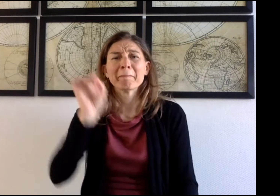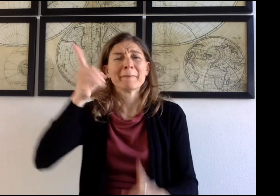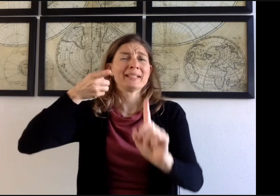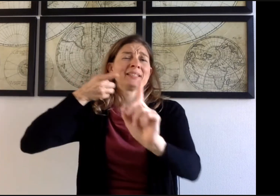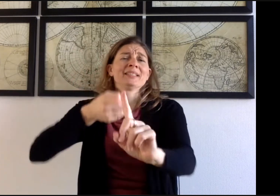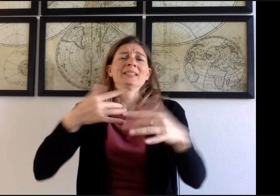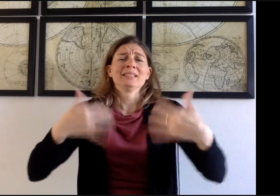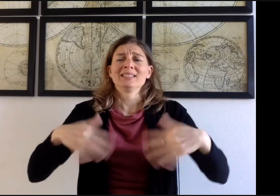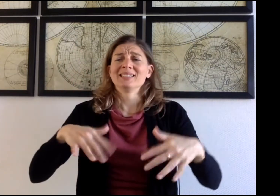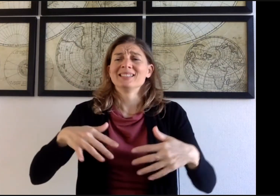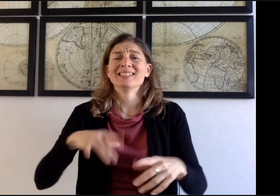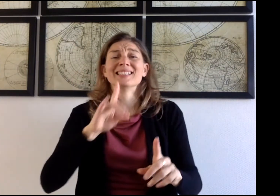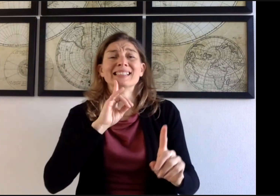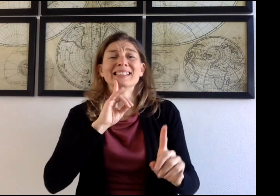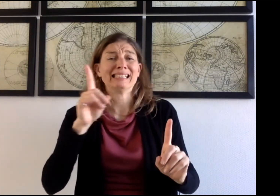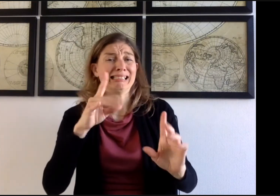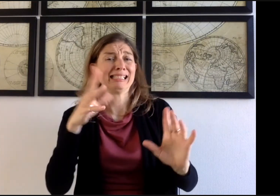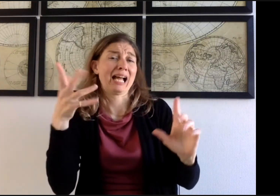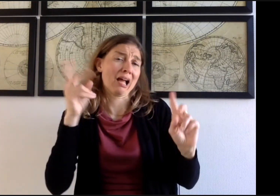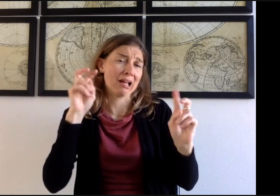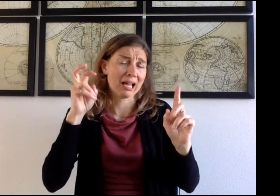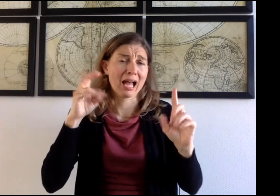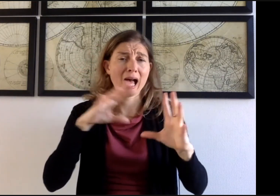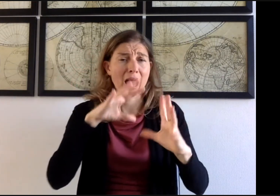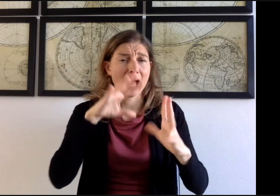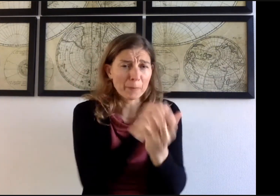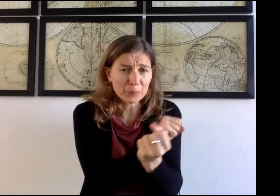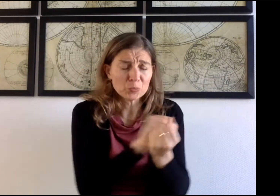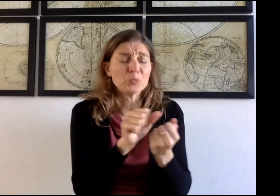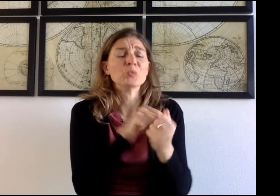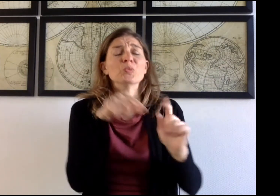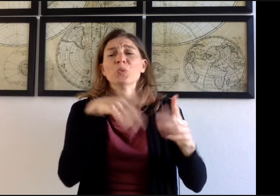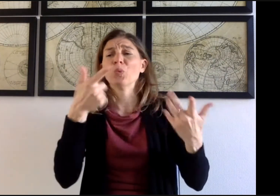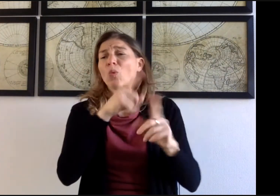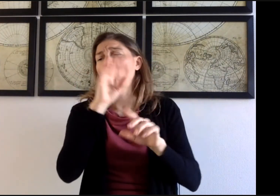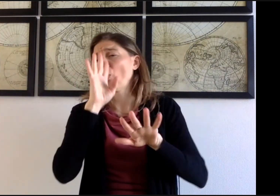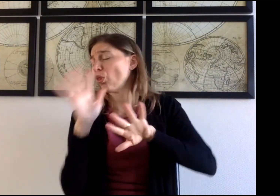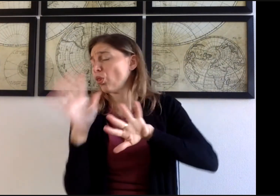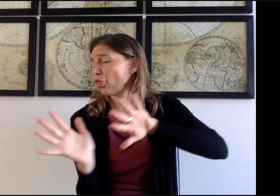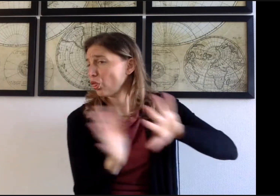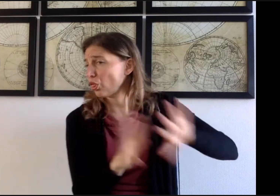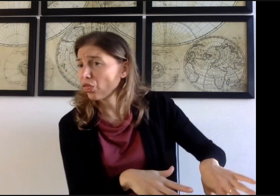that are on lockdown adopted extreme lockdown for institutions